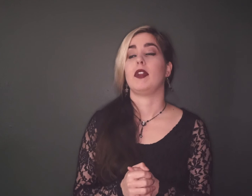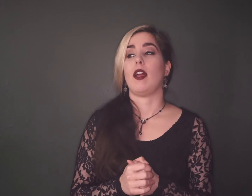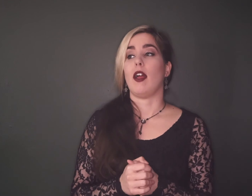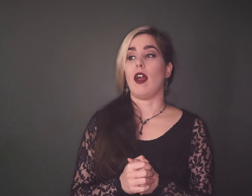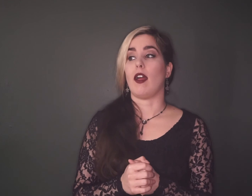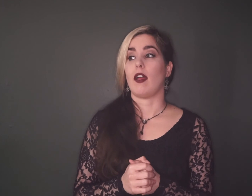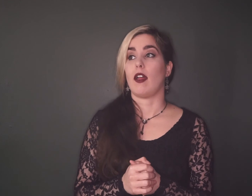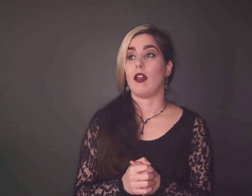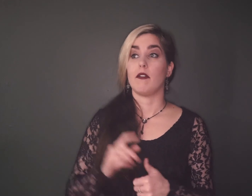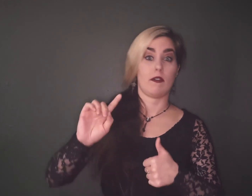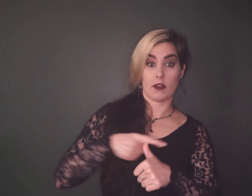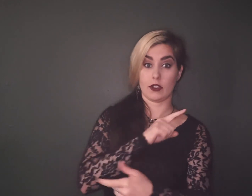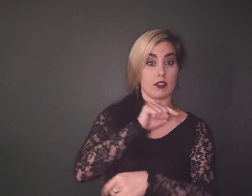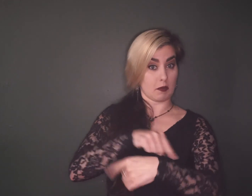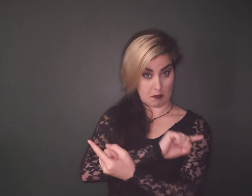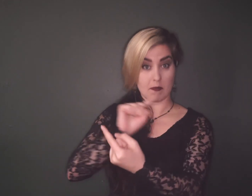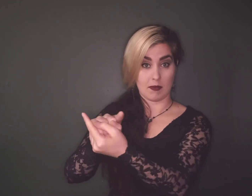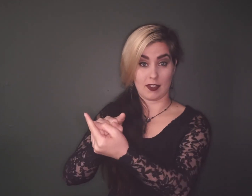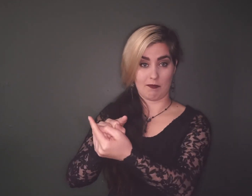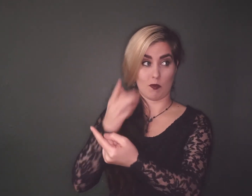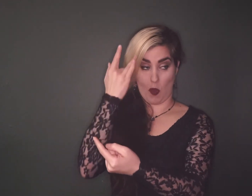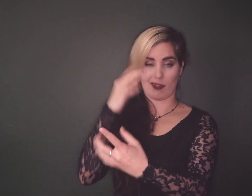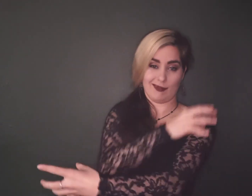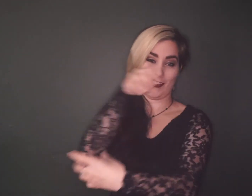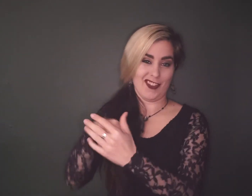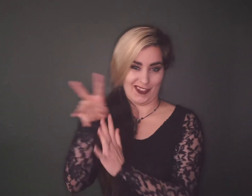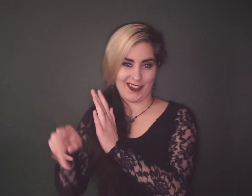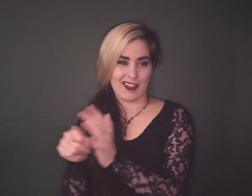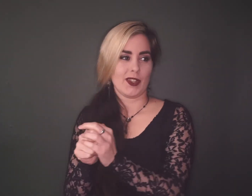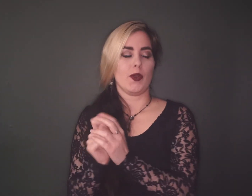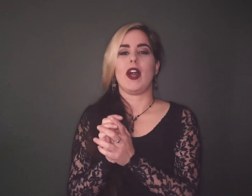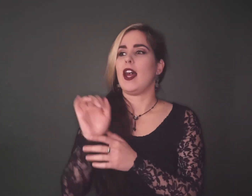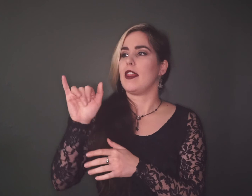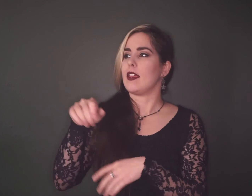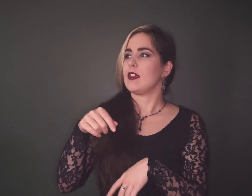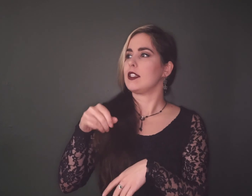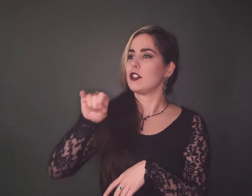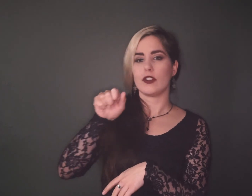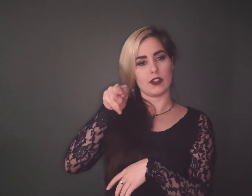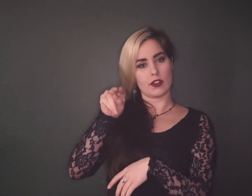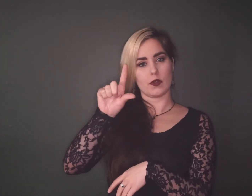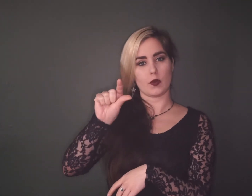Well, uh, the first time I met Sean was to be in a video and that was January 2013